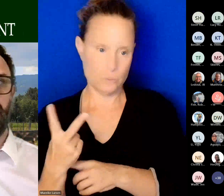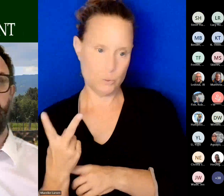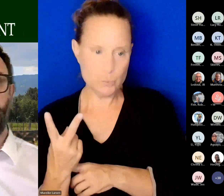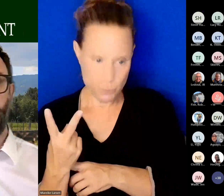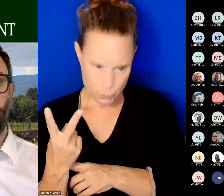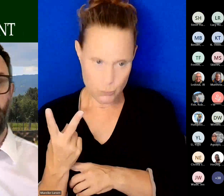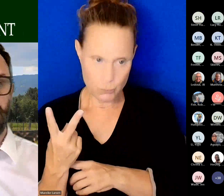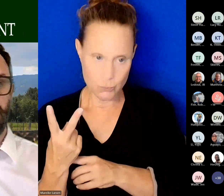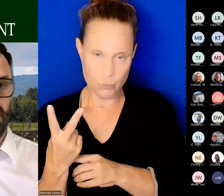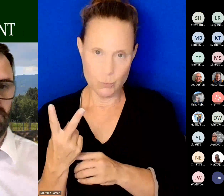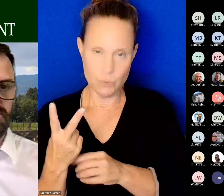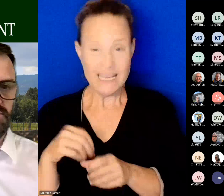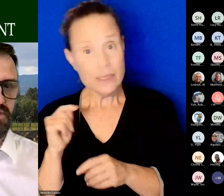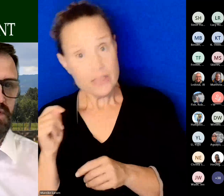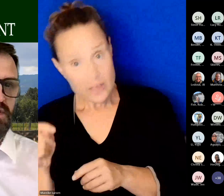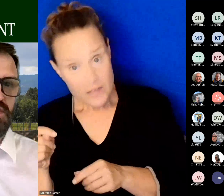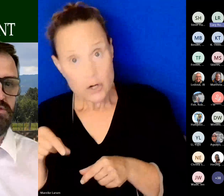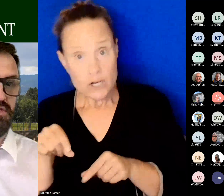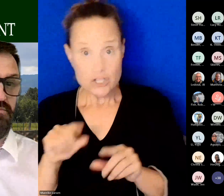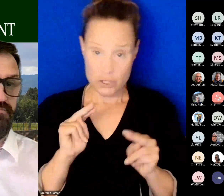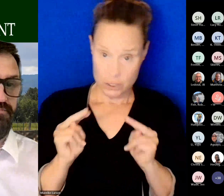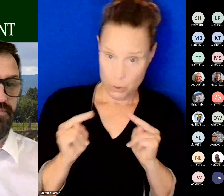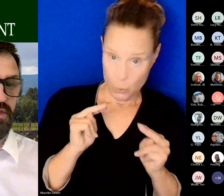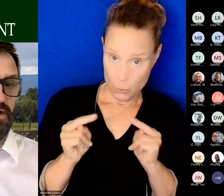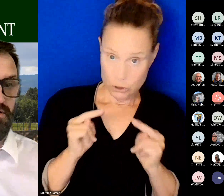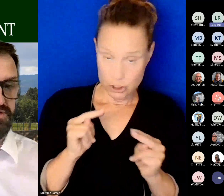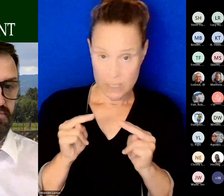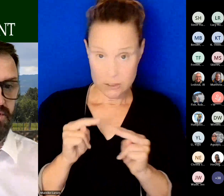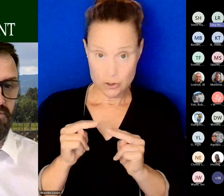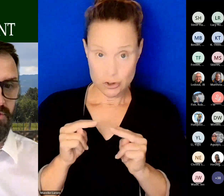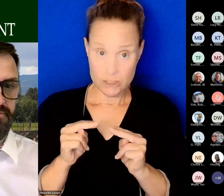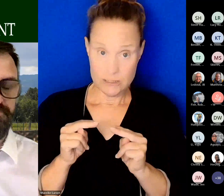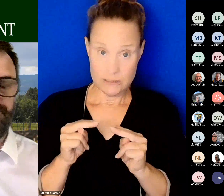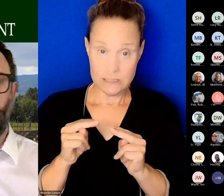in theory during negotiations some areas could be removed.